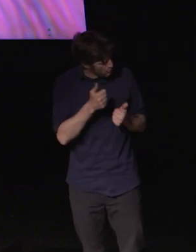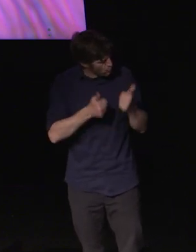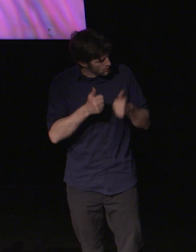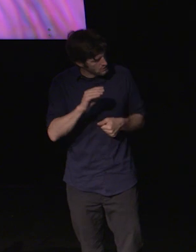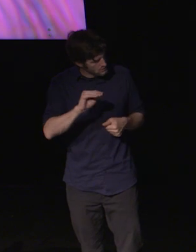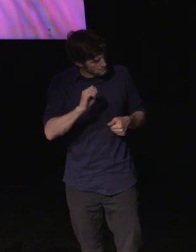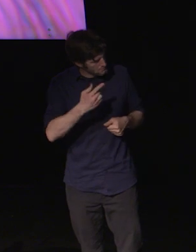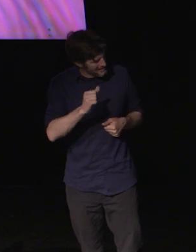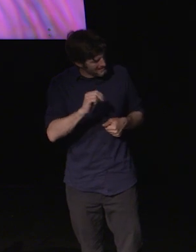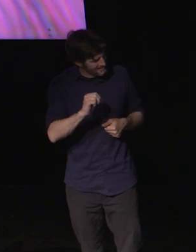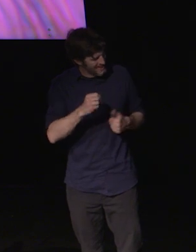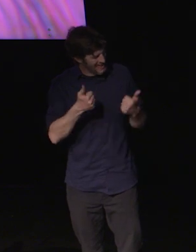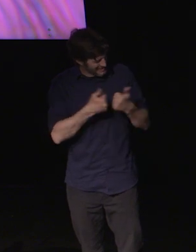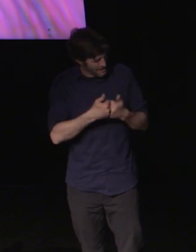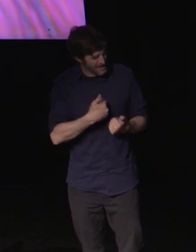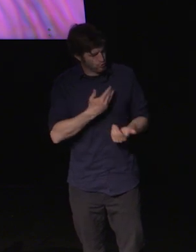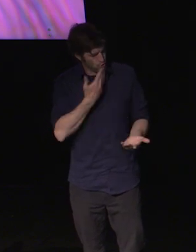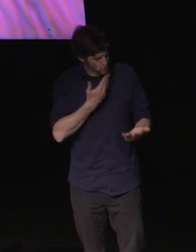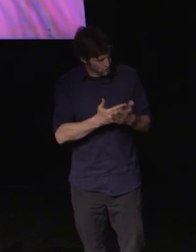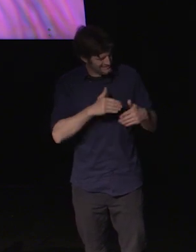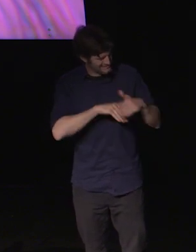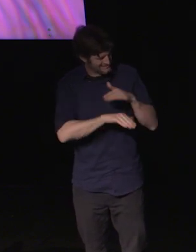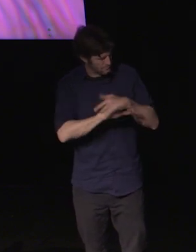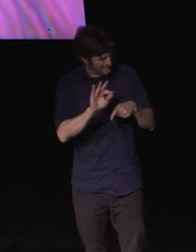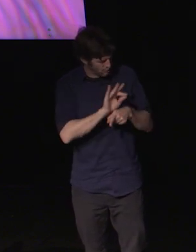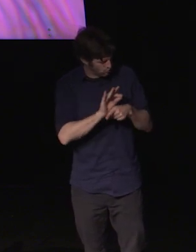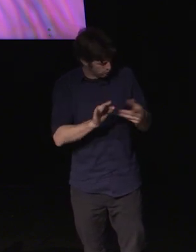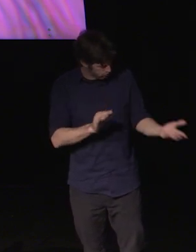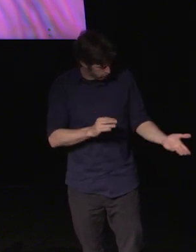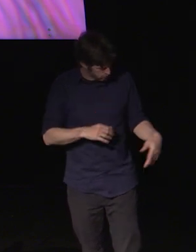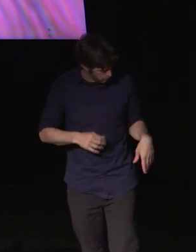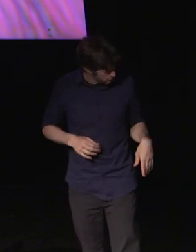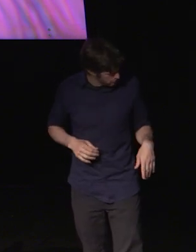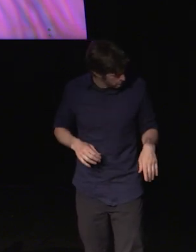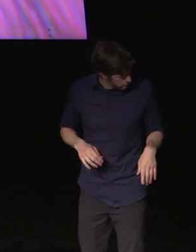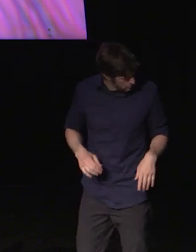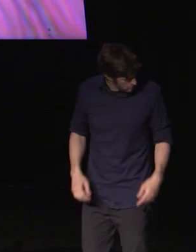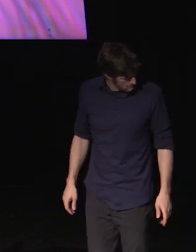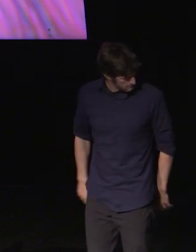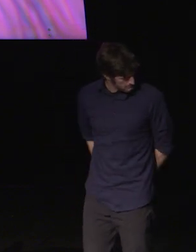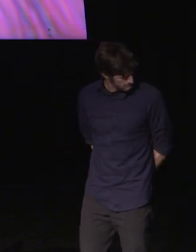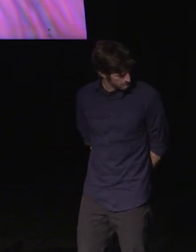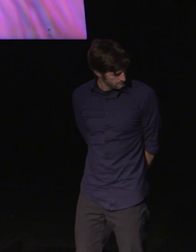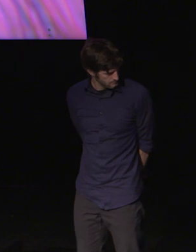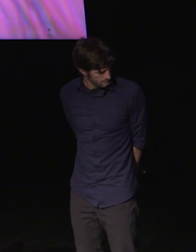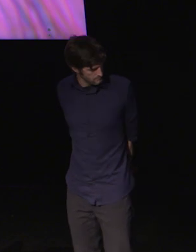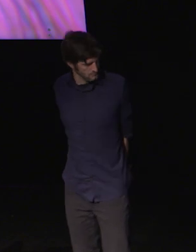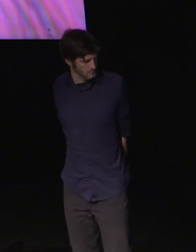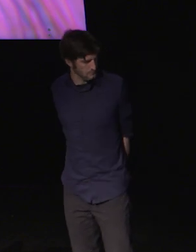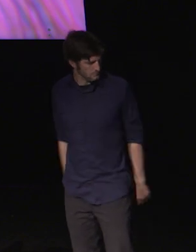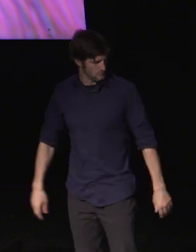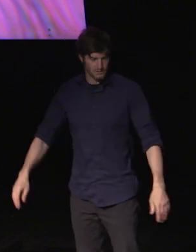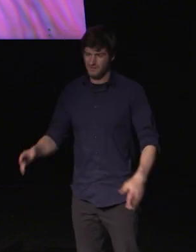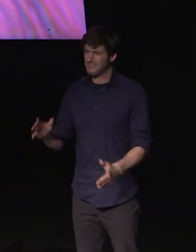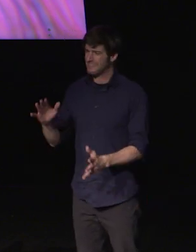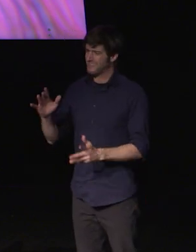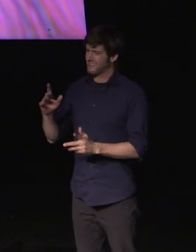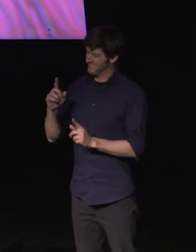that has really good accessibility features and all touch on mind? Oh. I don't know about specifically tailored accessibility features,